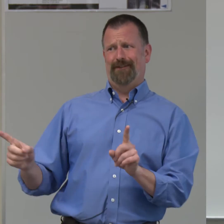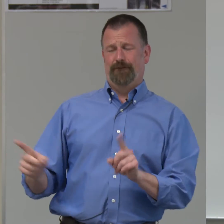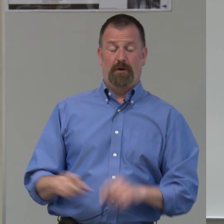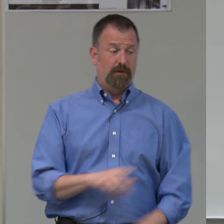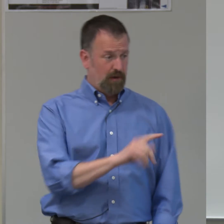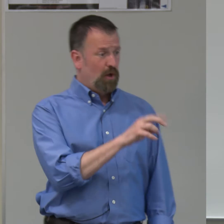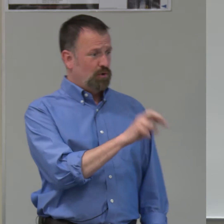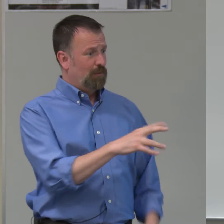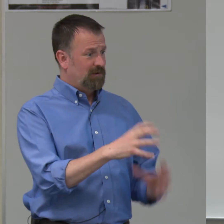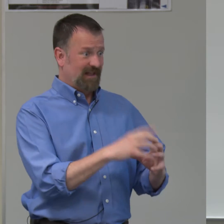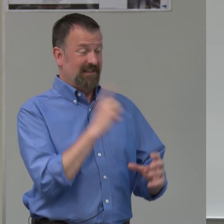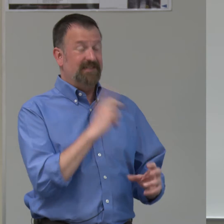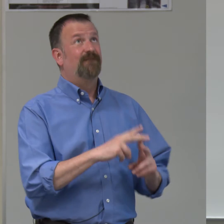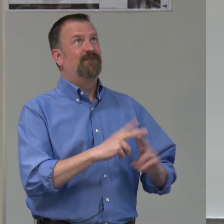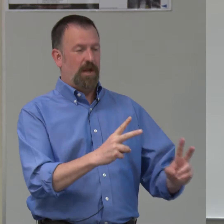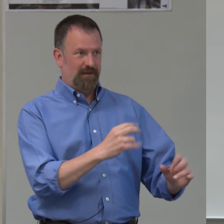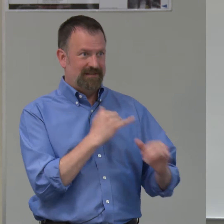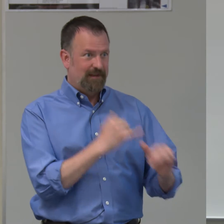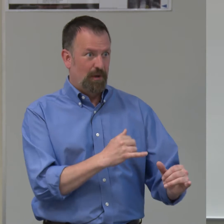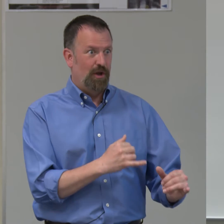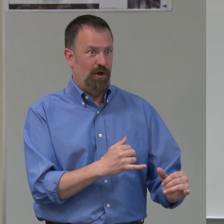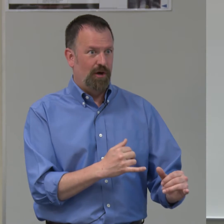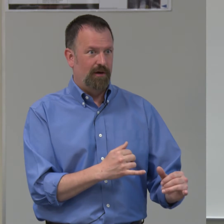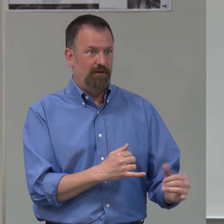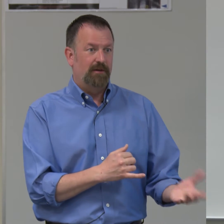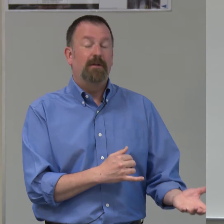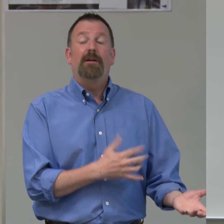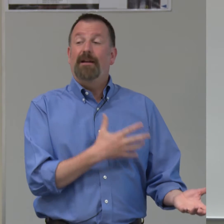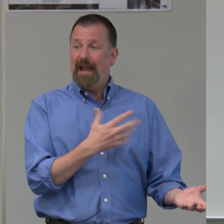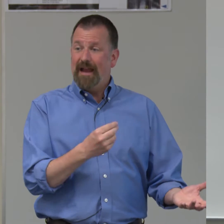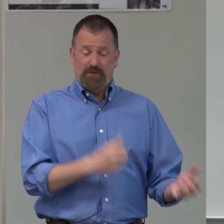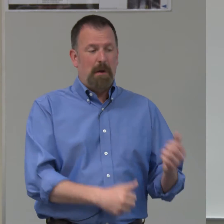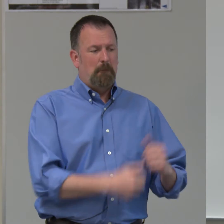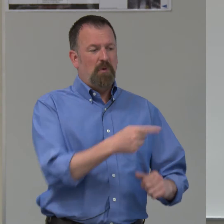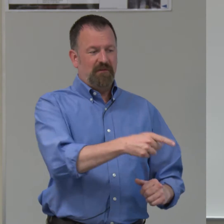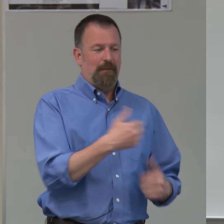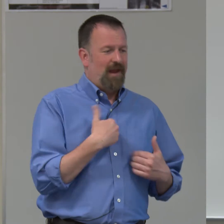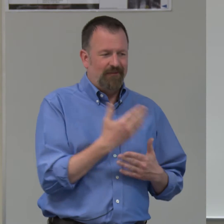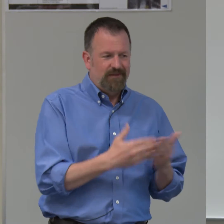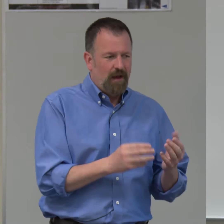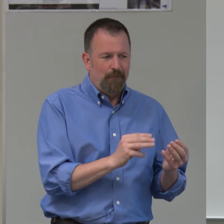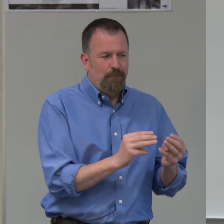otherwise, it wouldn't be a tumor cell, right-- and most of them have some mutations,